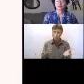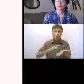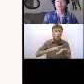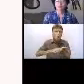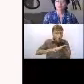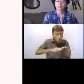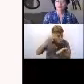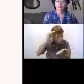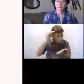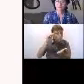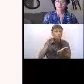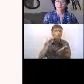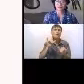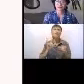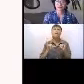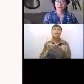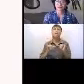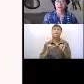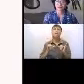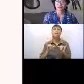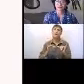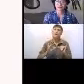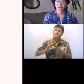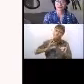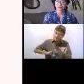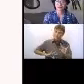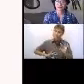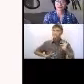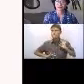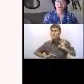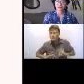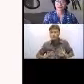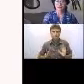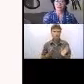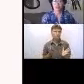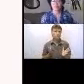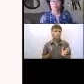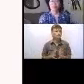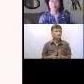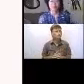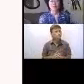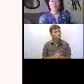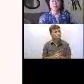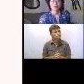component of of ensuring that folks who maybe, who are really well-versed in sort of what